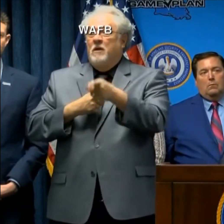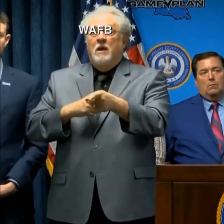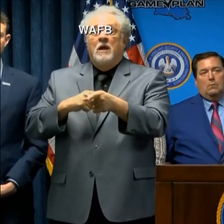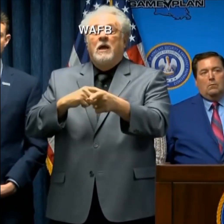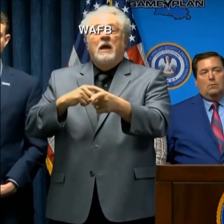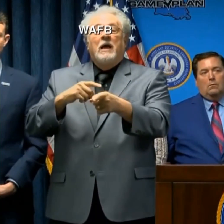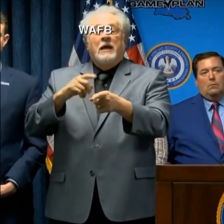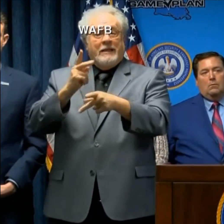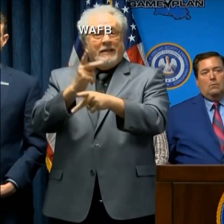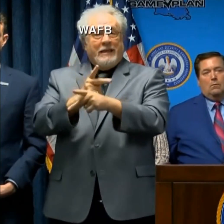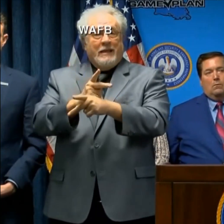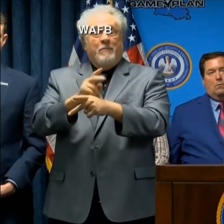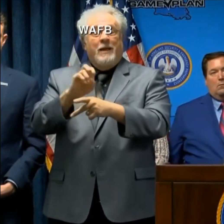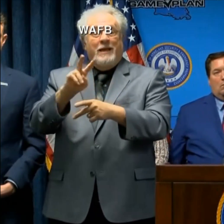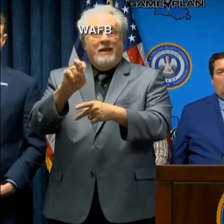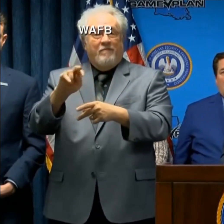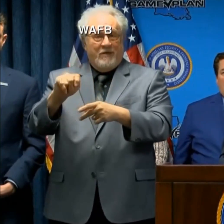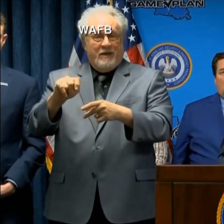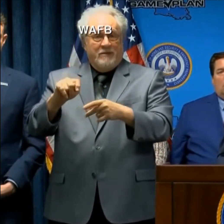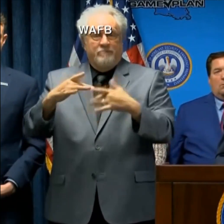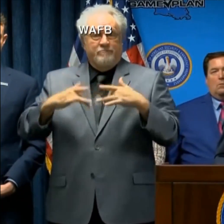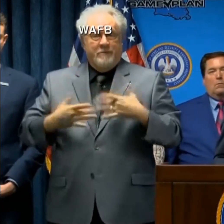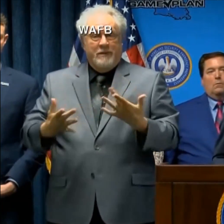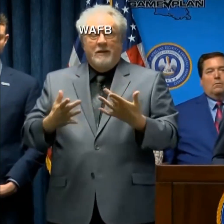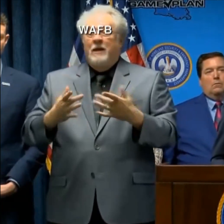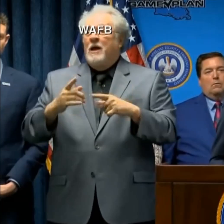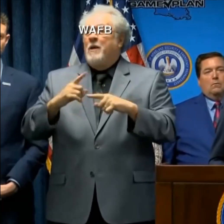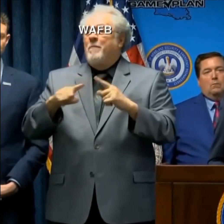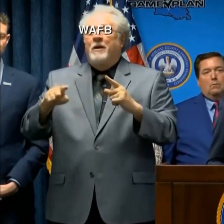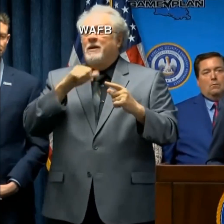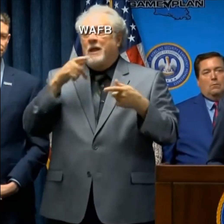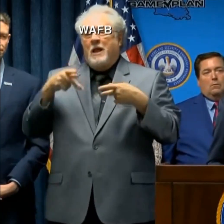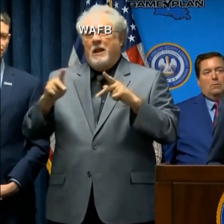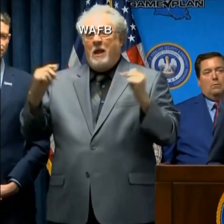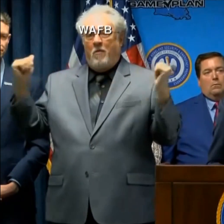but it will be changed not to allow spectators which is what we've been told